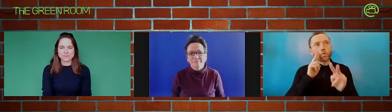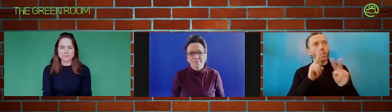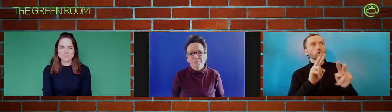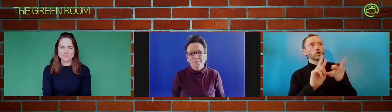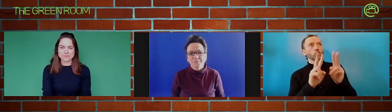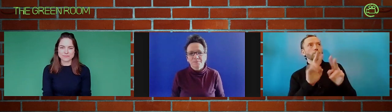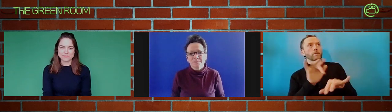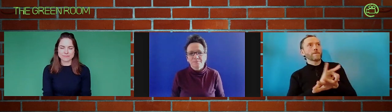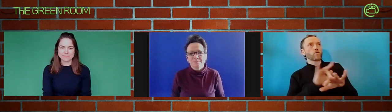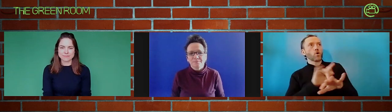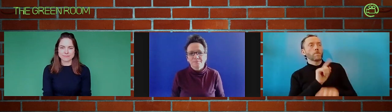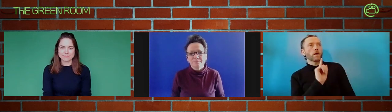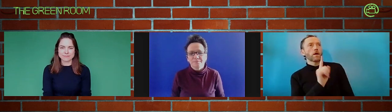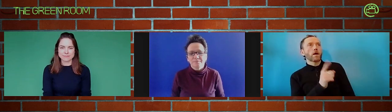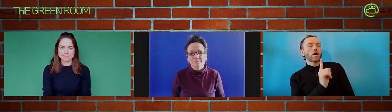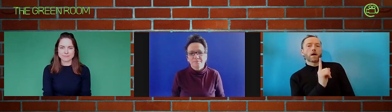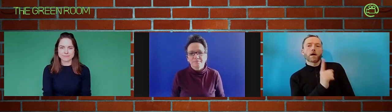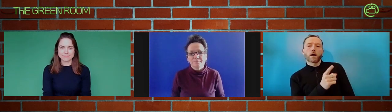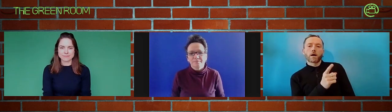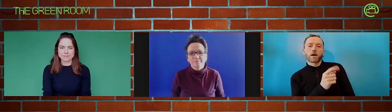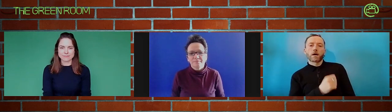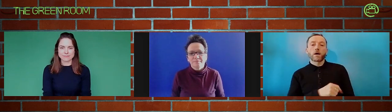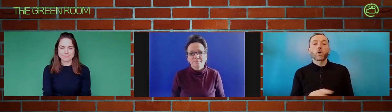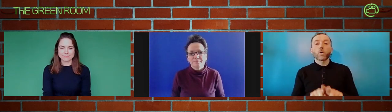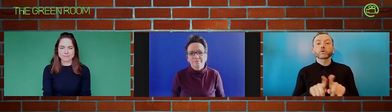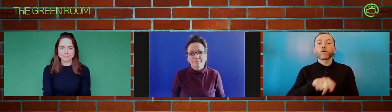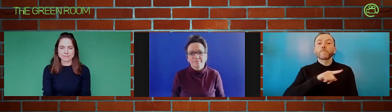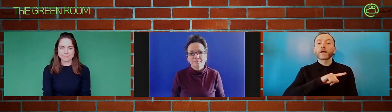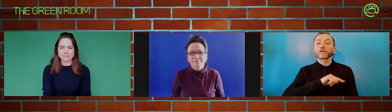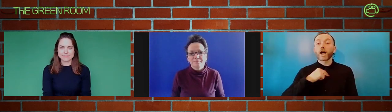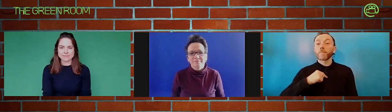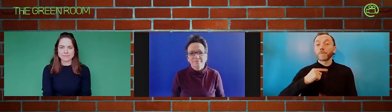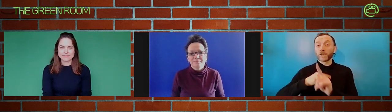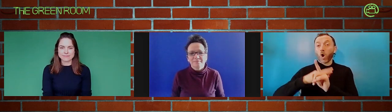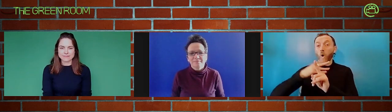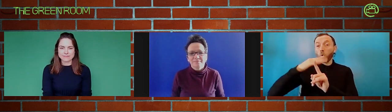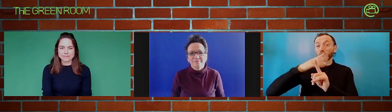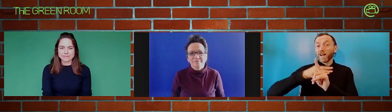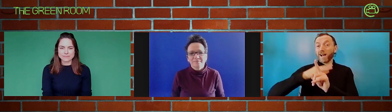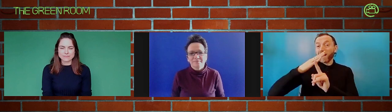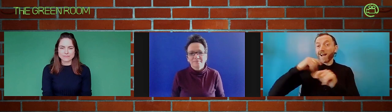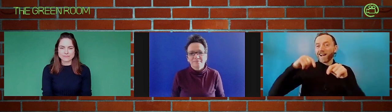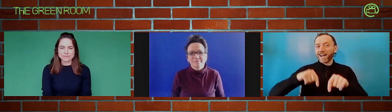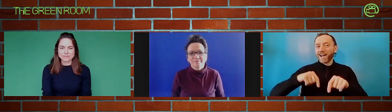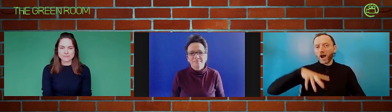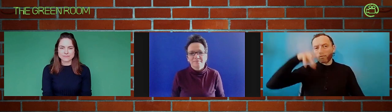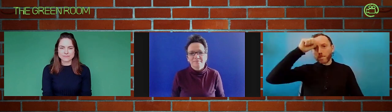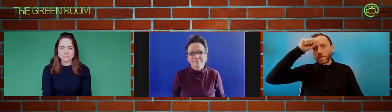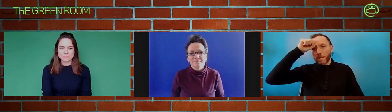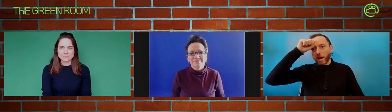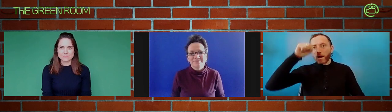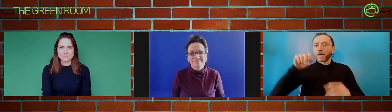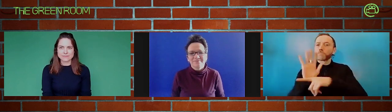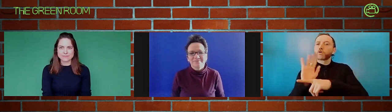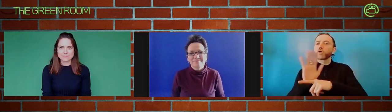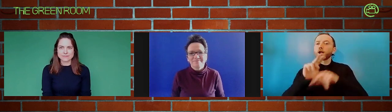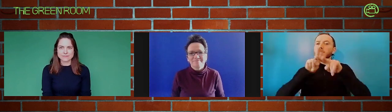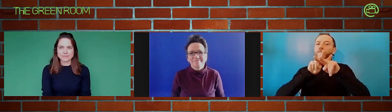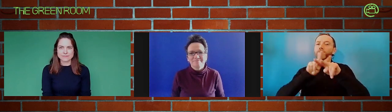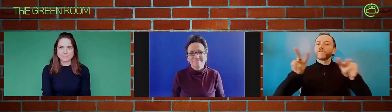I think also because I am slightly older. I remembered Vision On, which was a children's programme